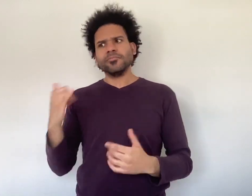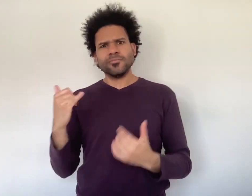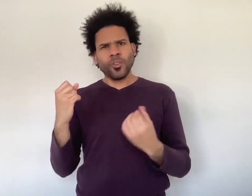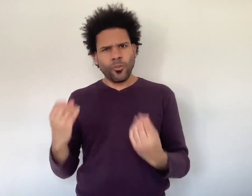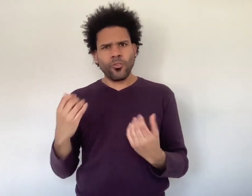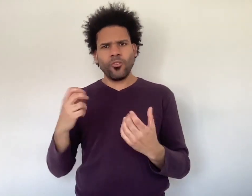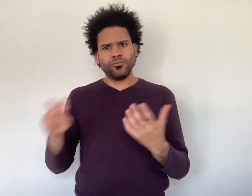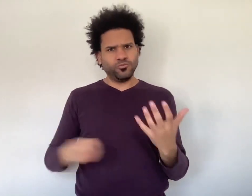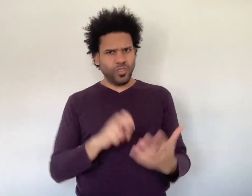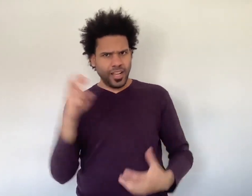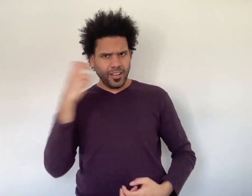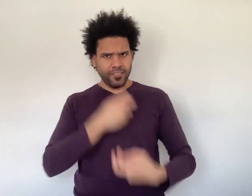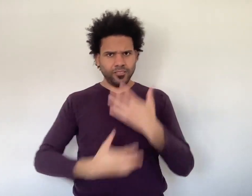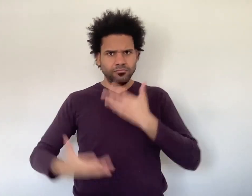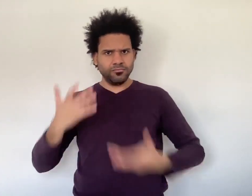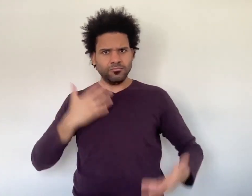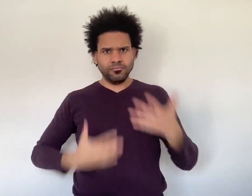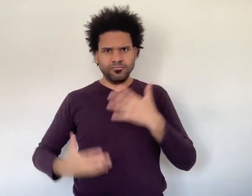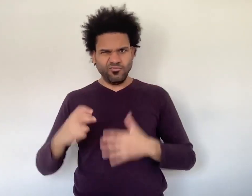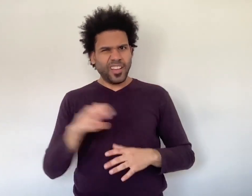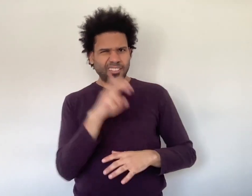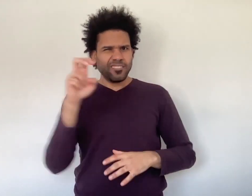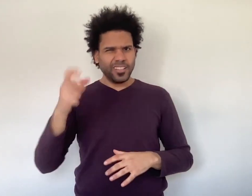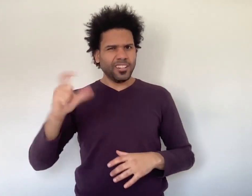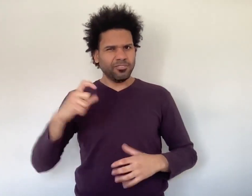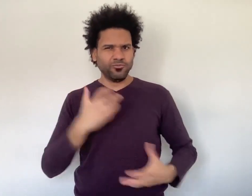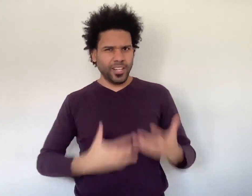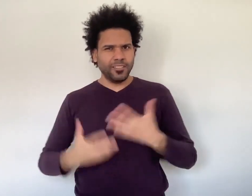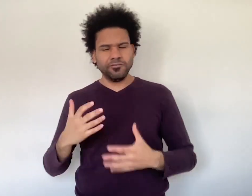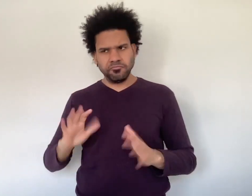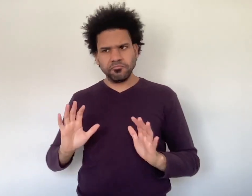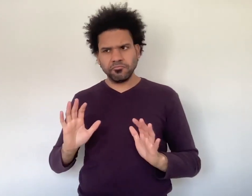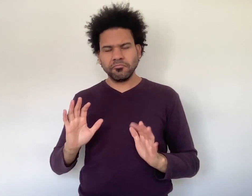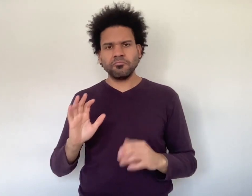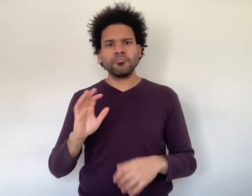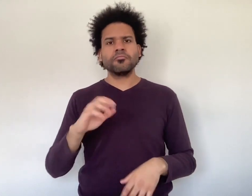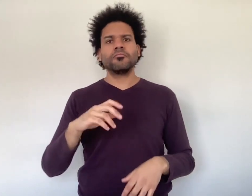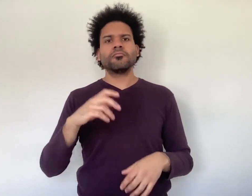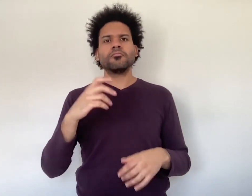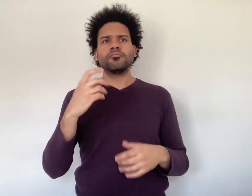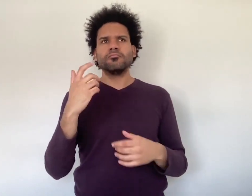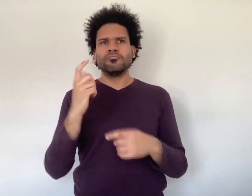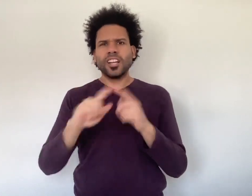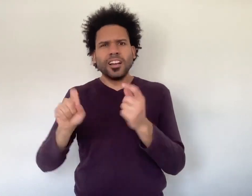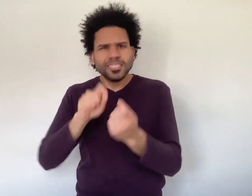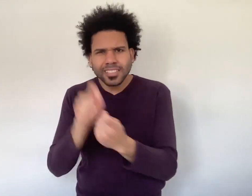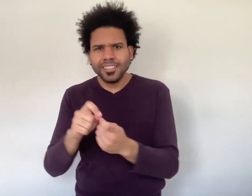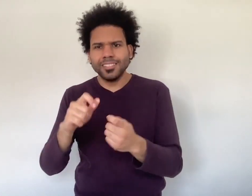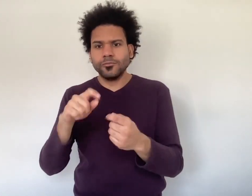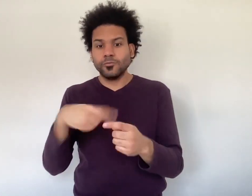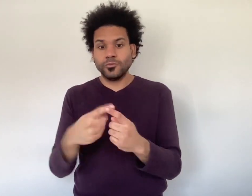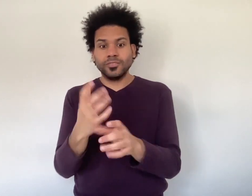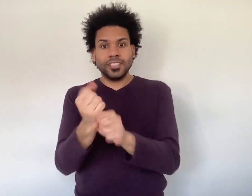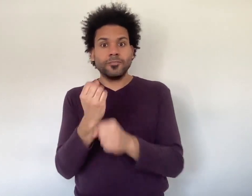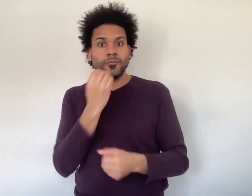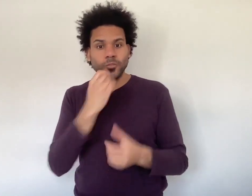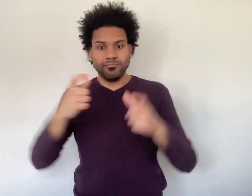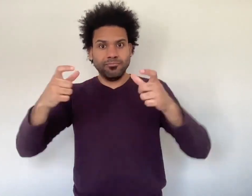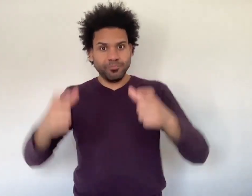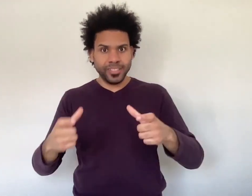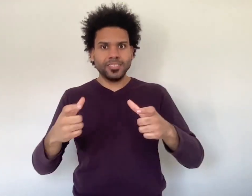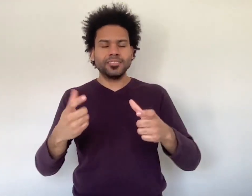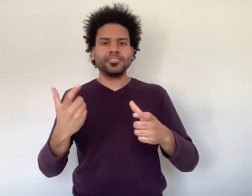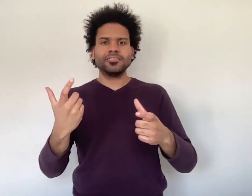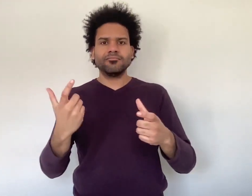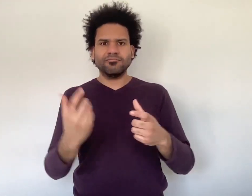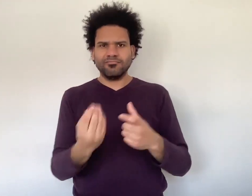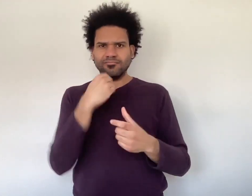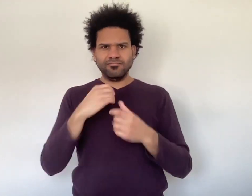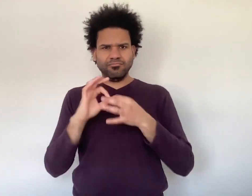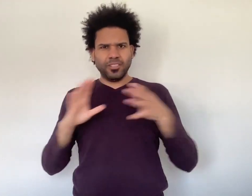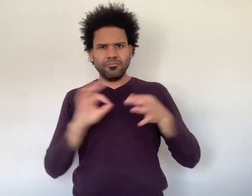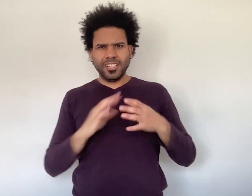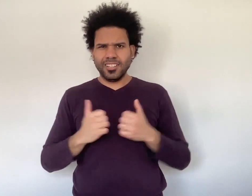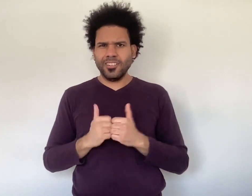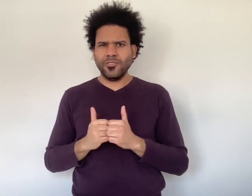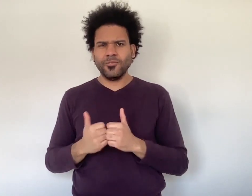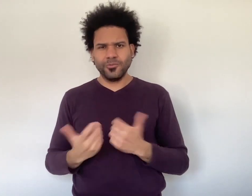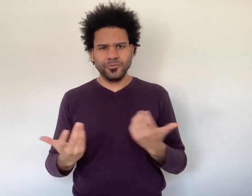So, the dietary elements are circulating in the body. How it does work once you ingest foods?